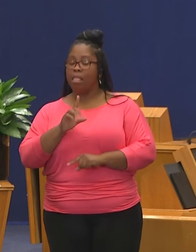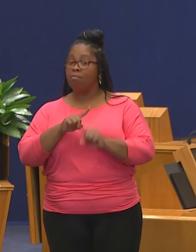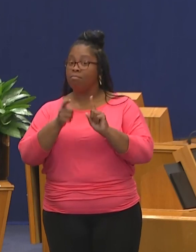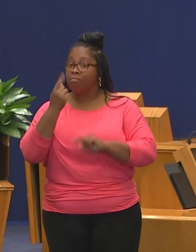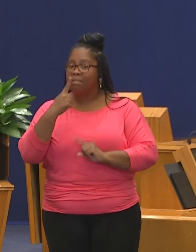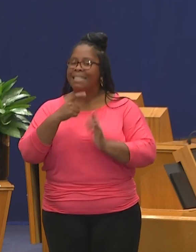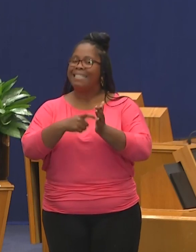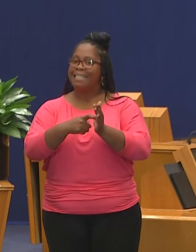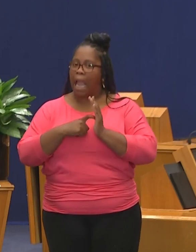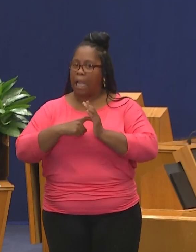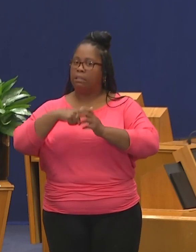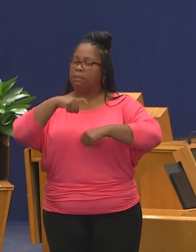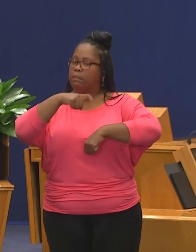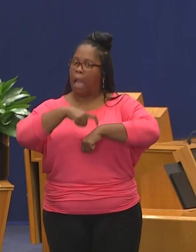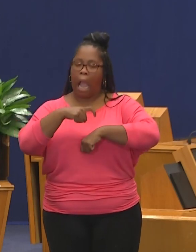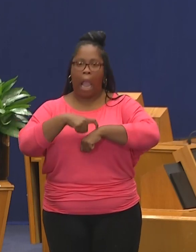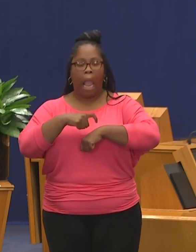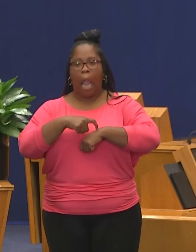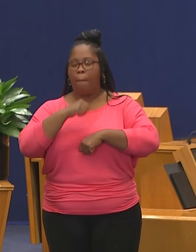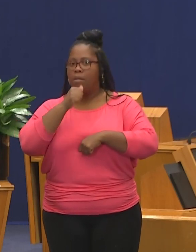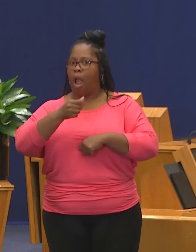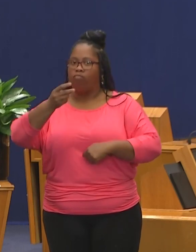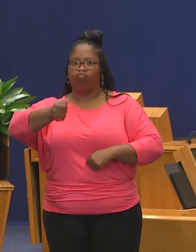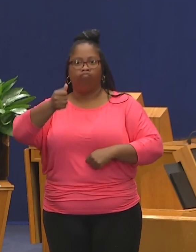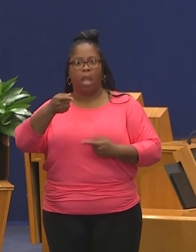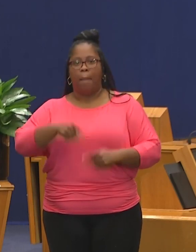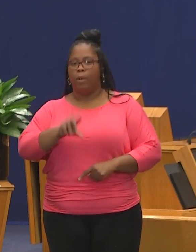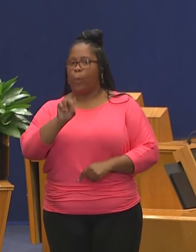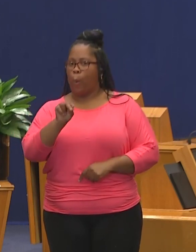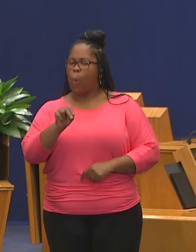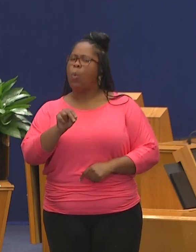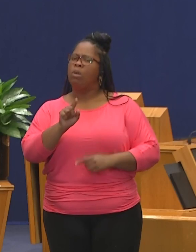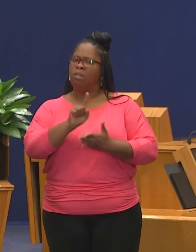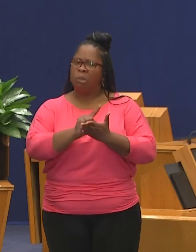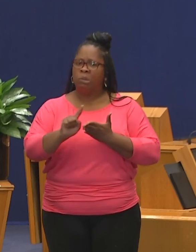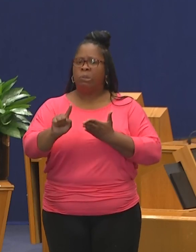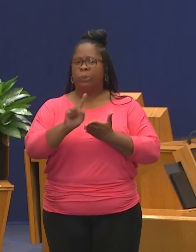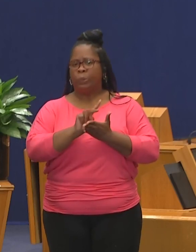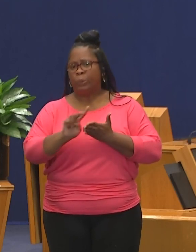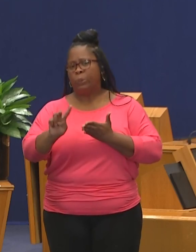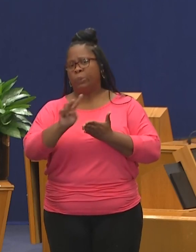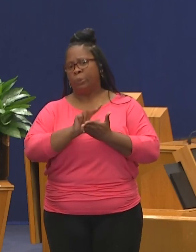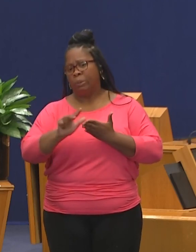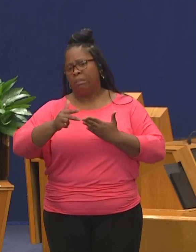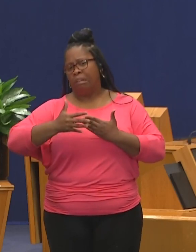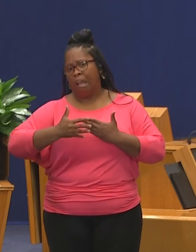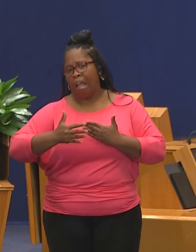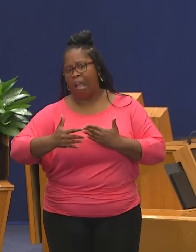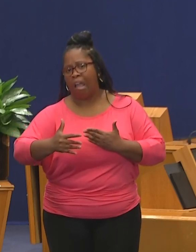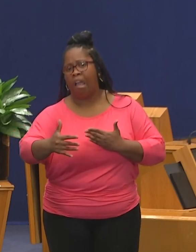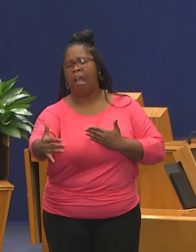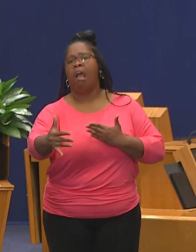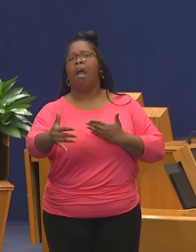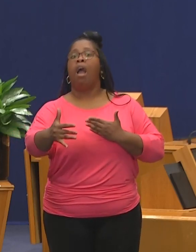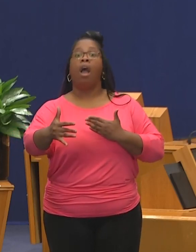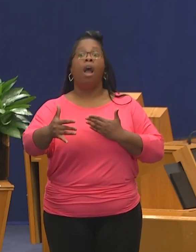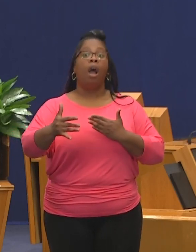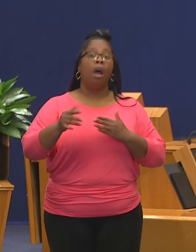OUR NORMAL ARE YOU TEBZ, BUT IT WILL TAKE SIGNIFICANT TIME. AND PLEASE UNDERSTAND THAT WE